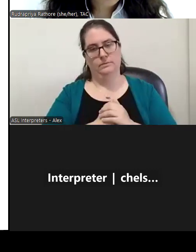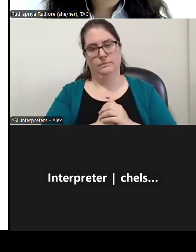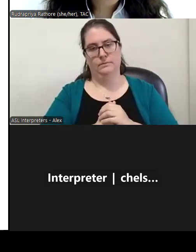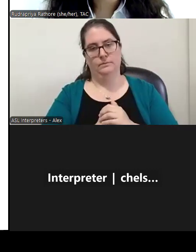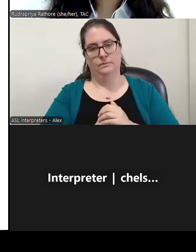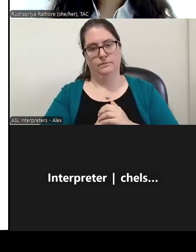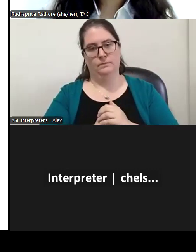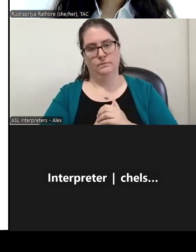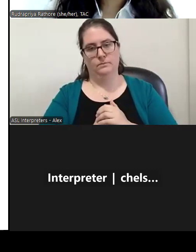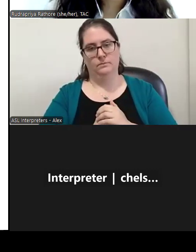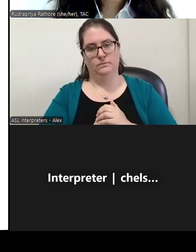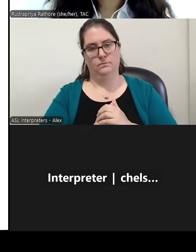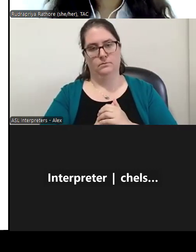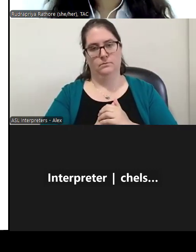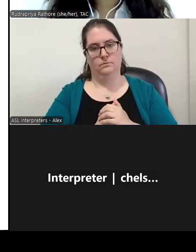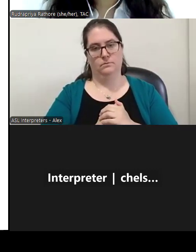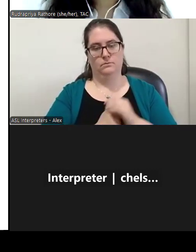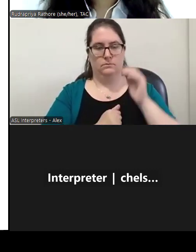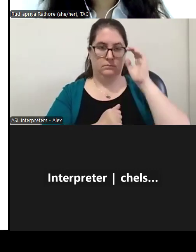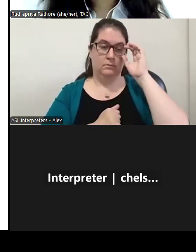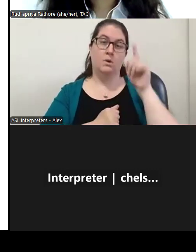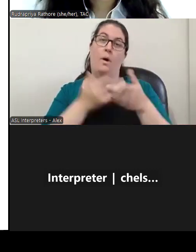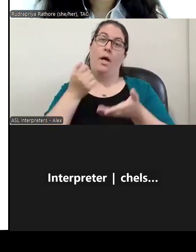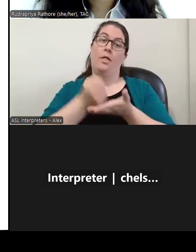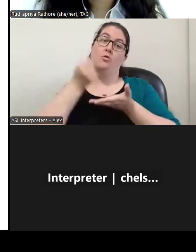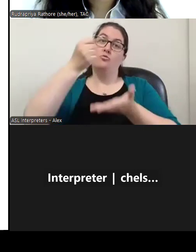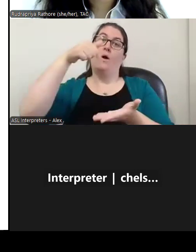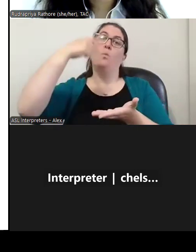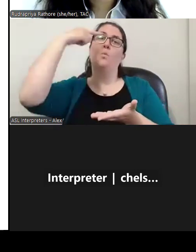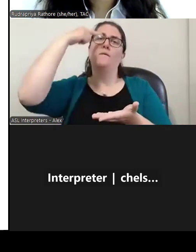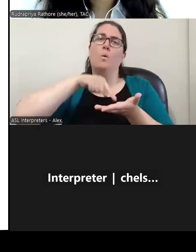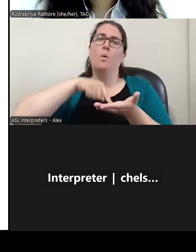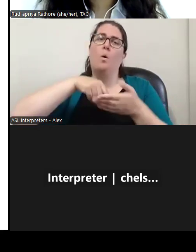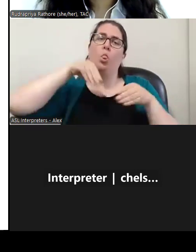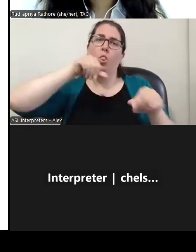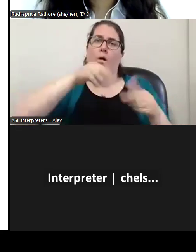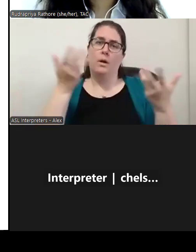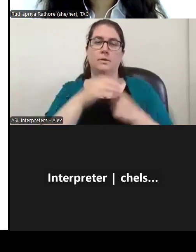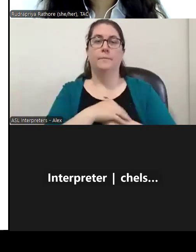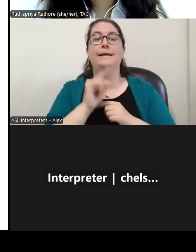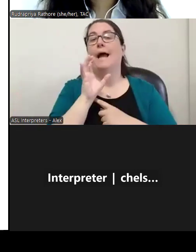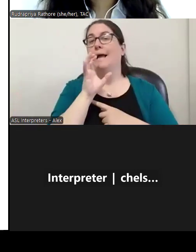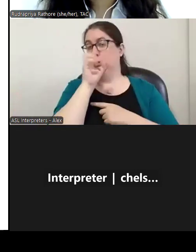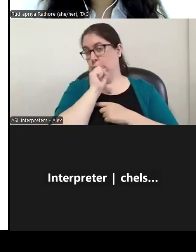now what is the grant for what can you use the grant for so it is assumed and expected that the